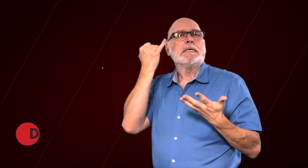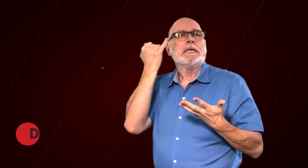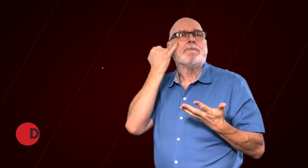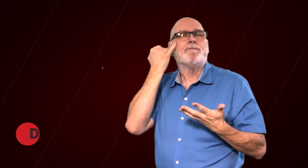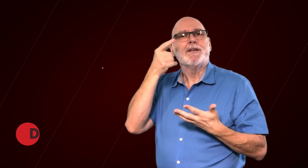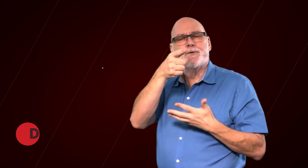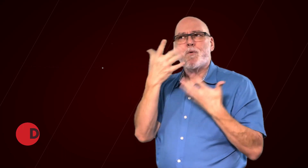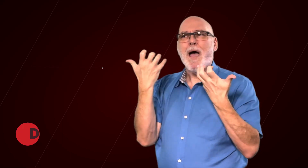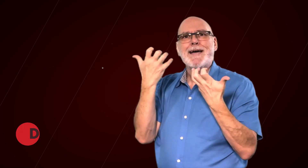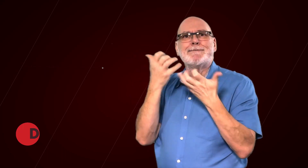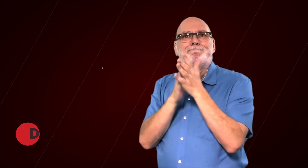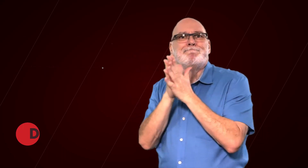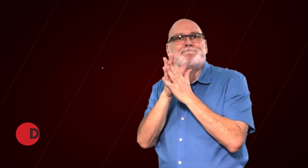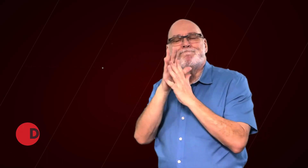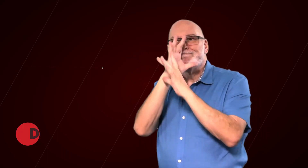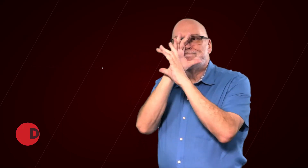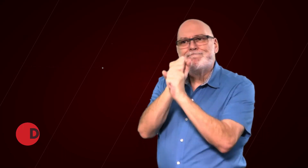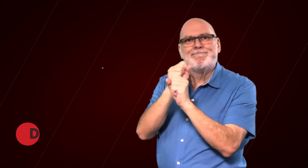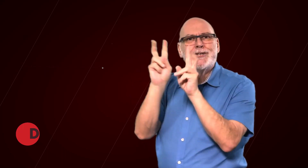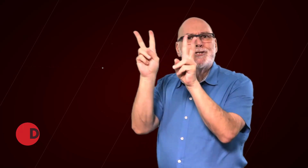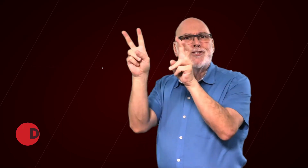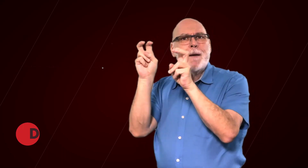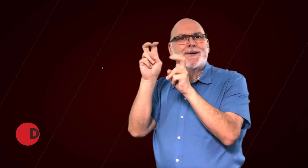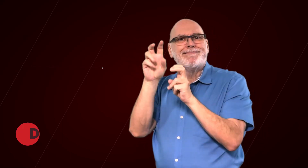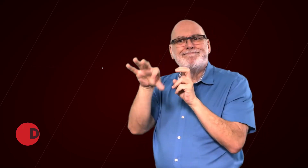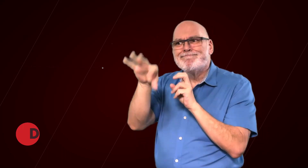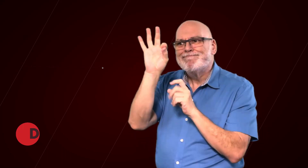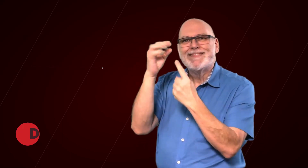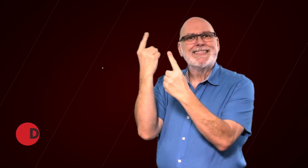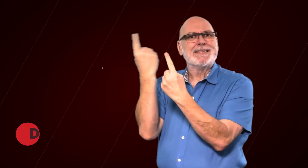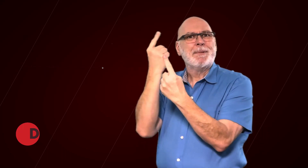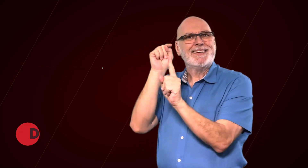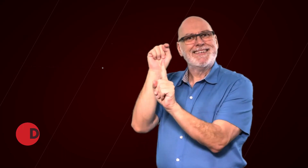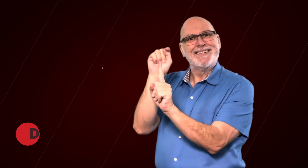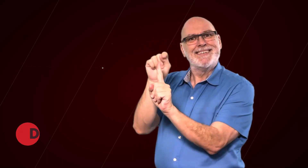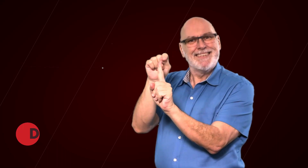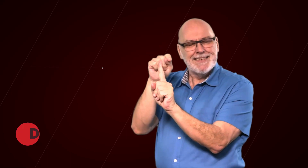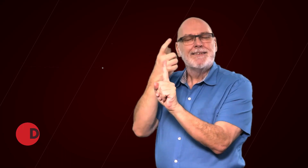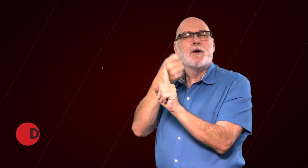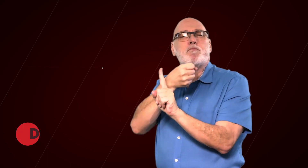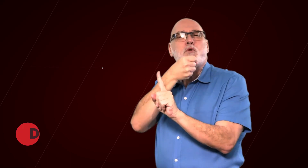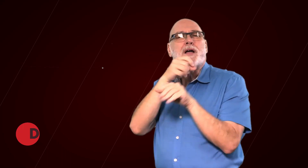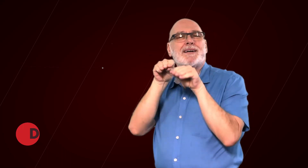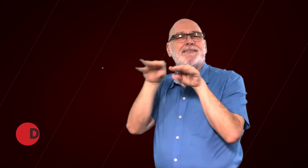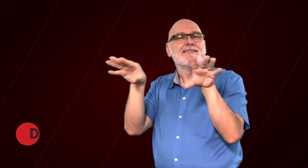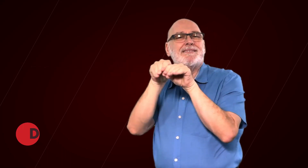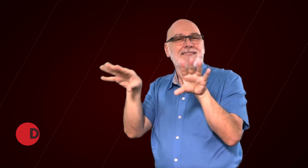What if you are interested in a topic and want to know more about